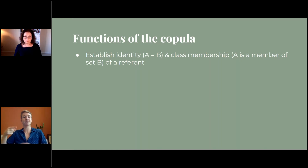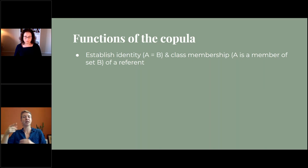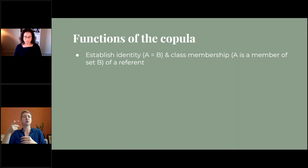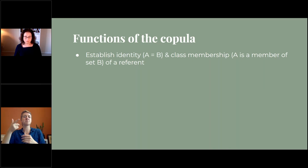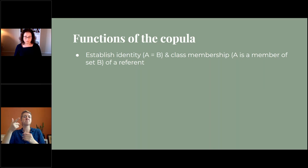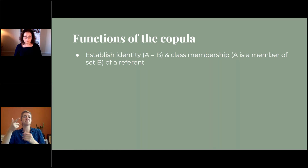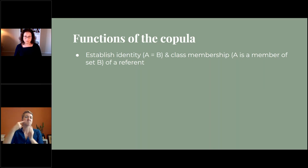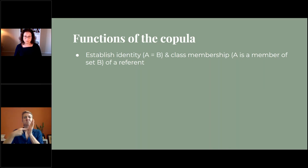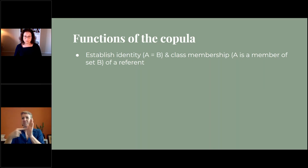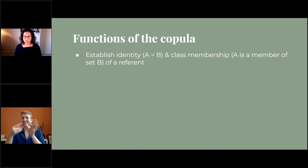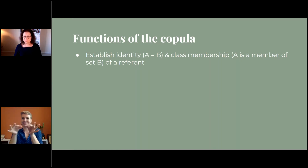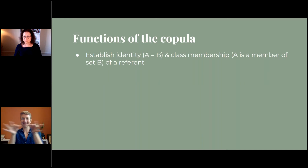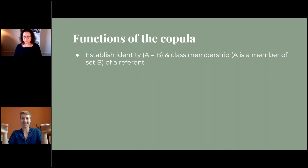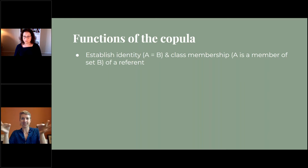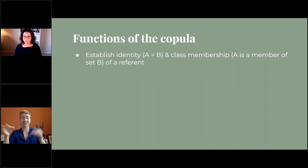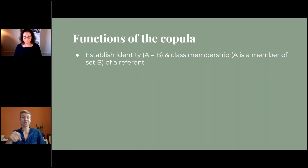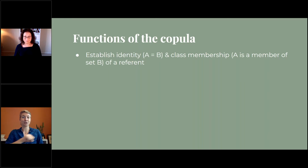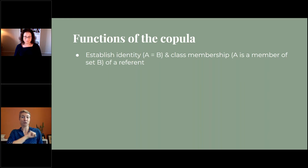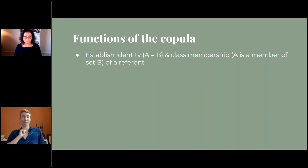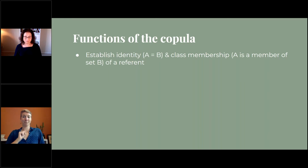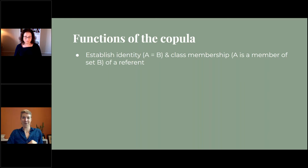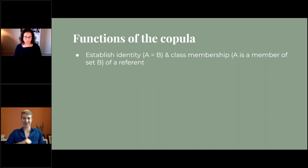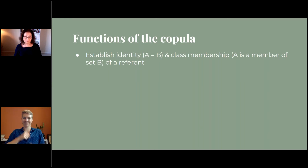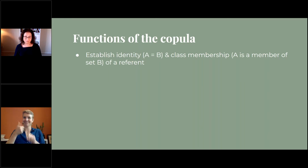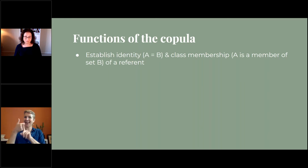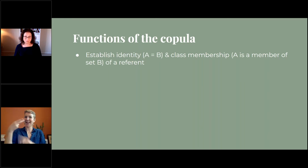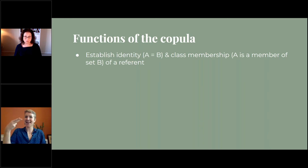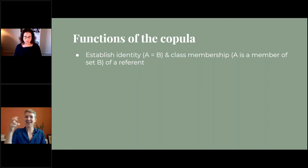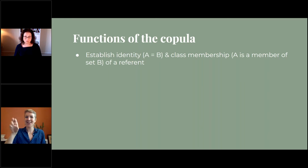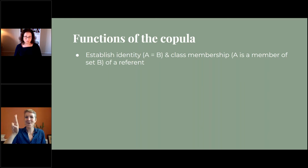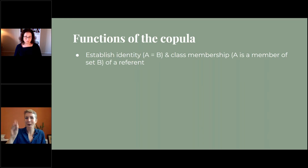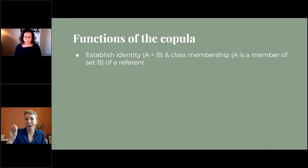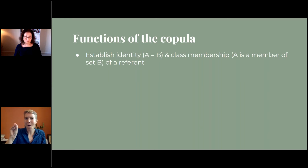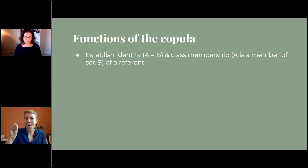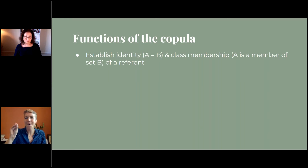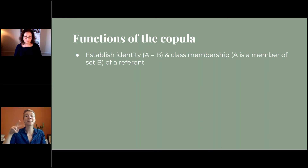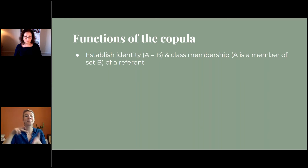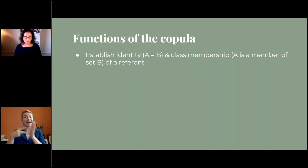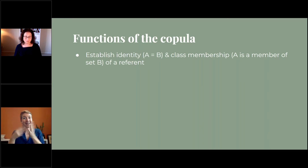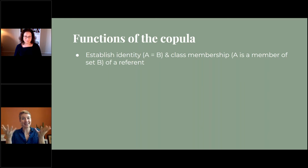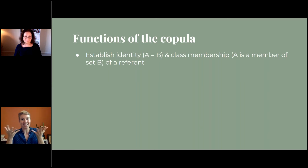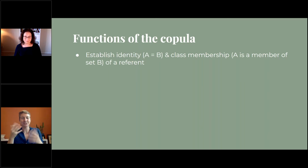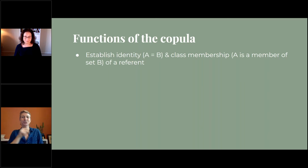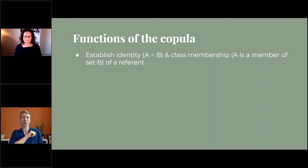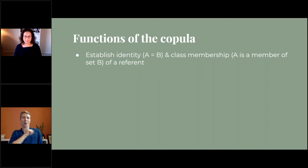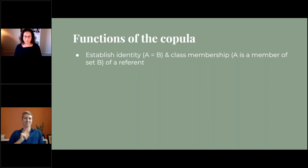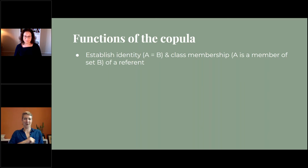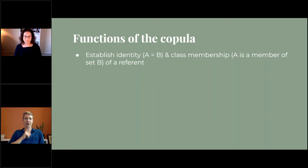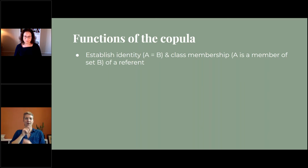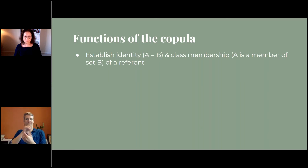The second statement is class membership. An example of that would be, `Superman is a hero.’